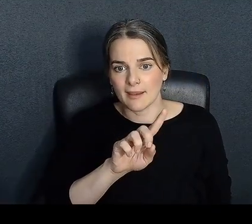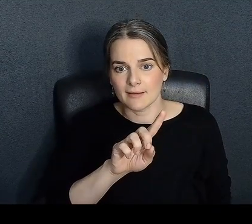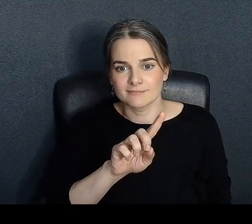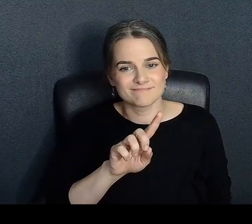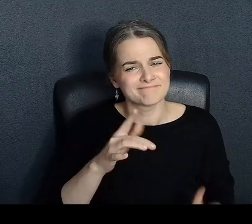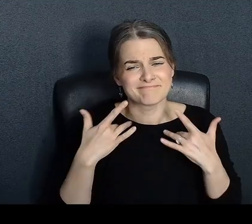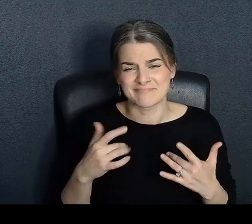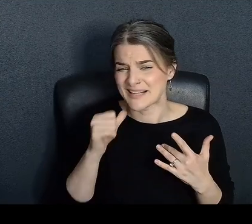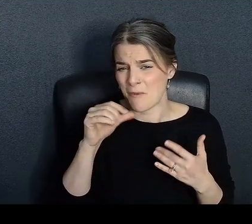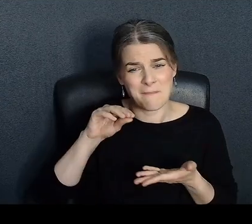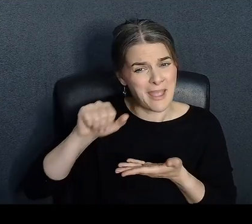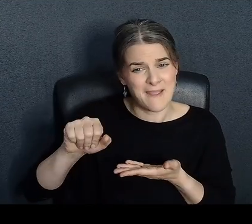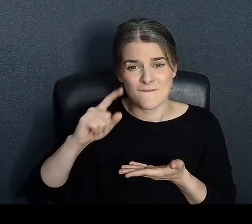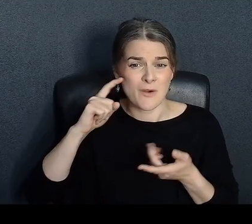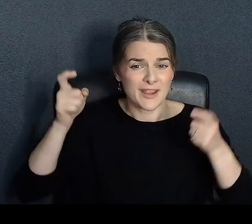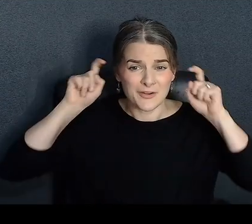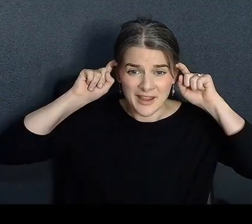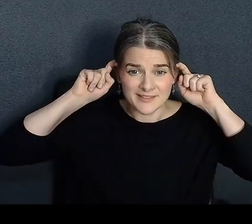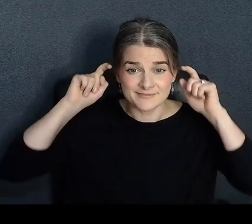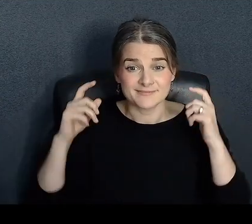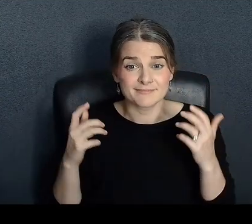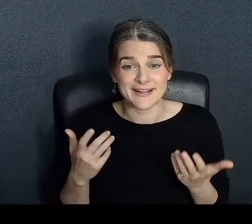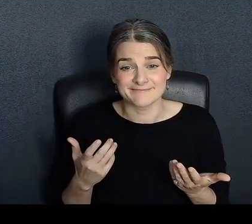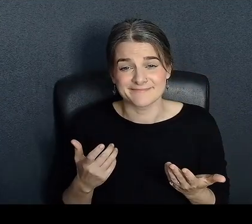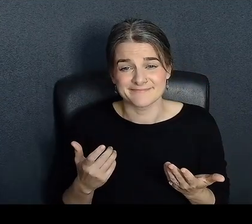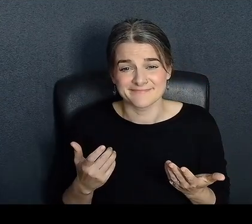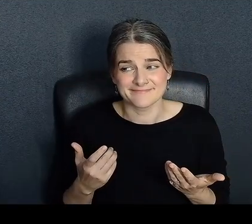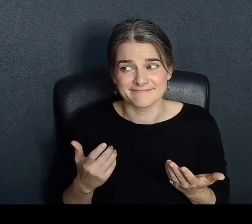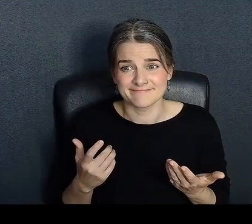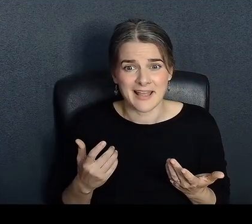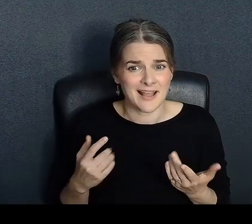But I haven't heard of any.